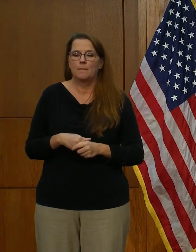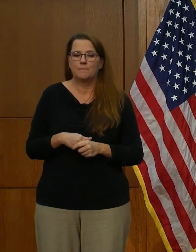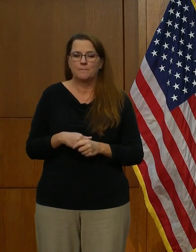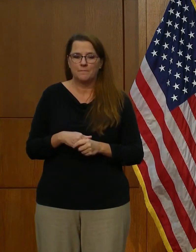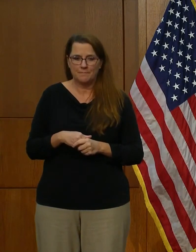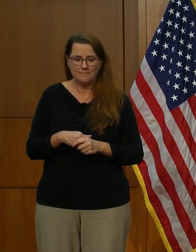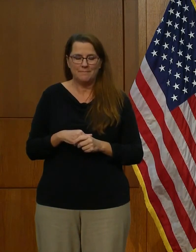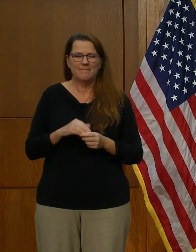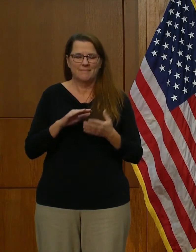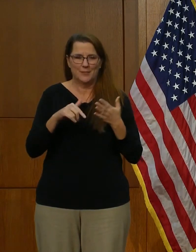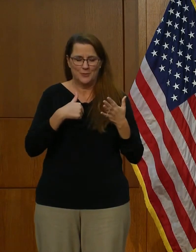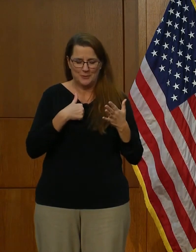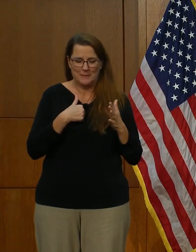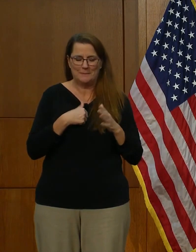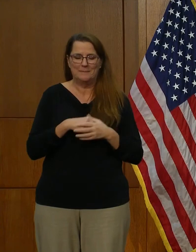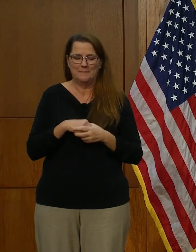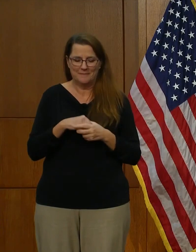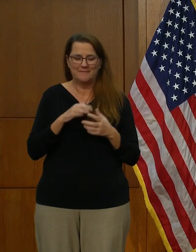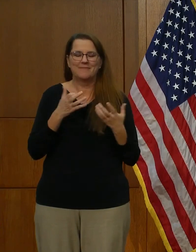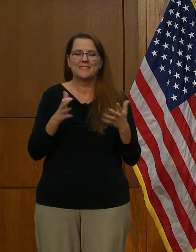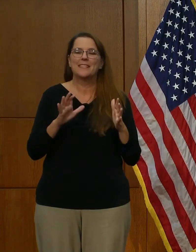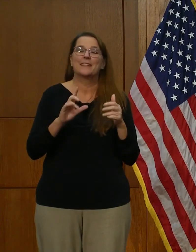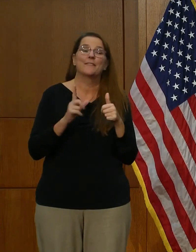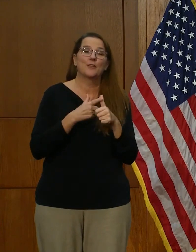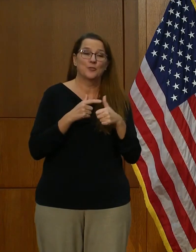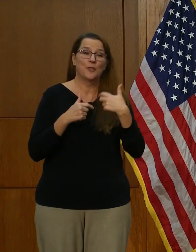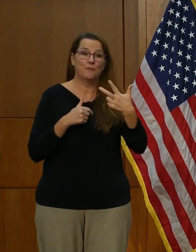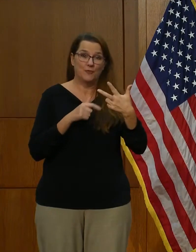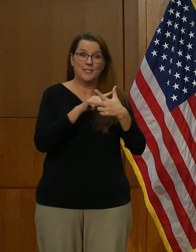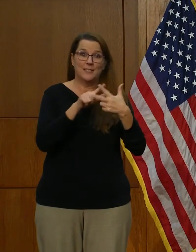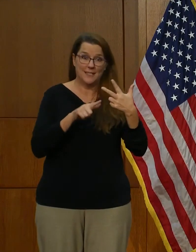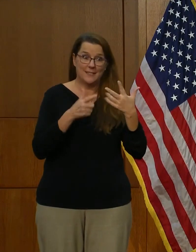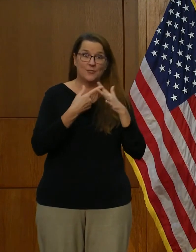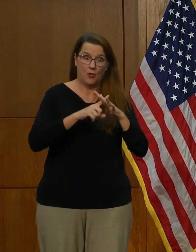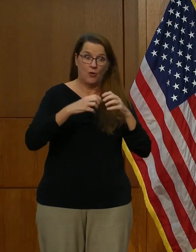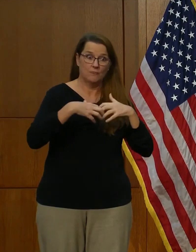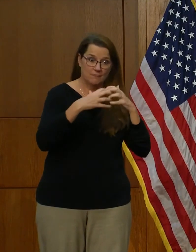OR THREE WEEKS AFTER THIS FIRST